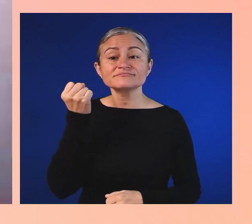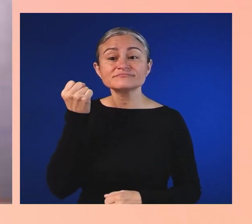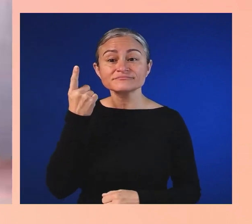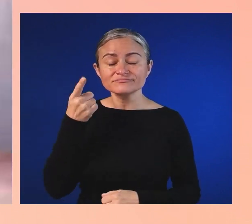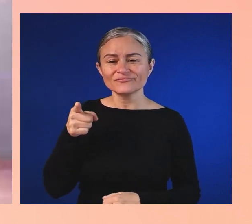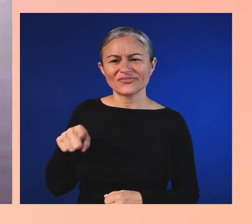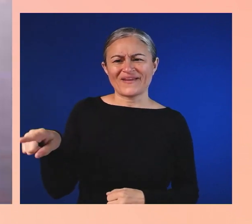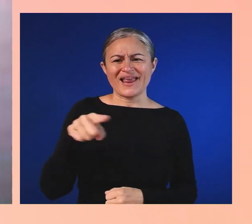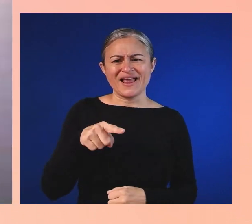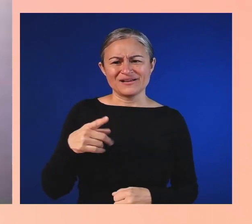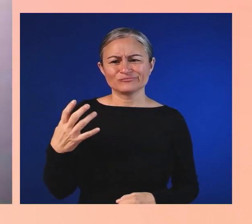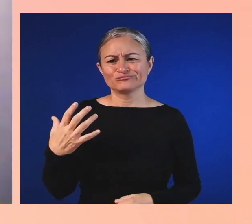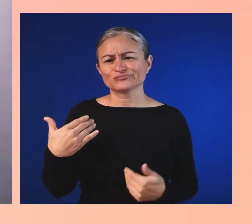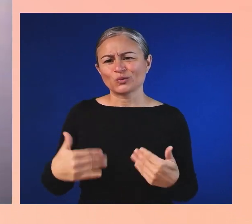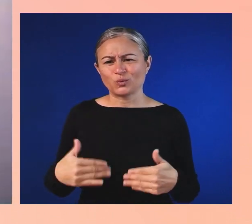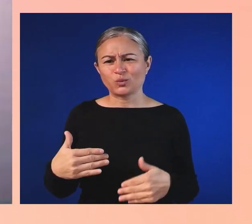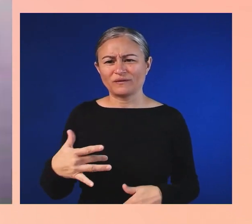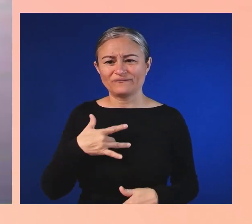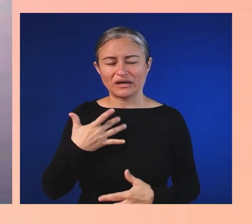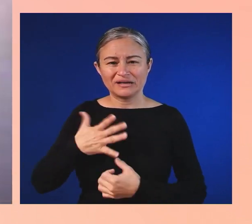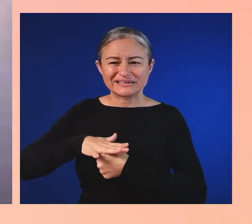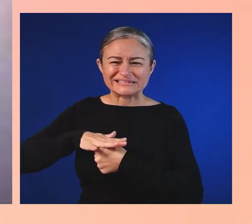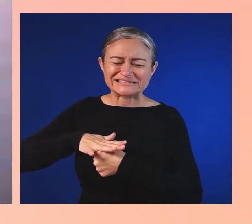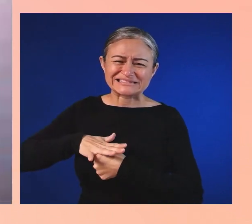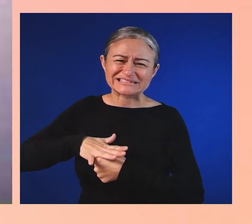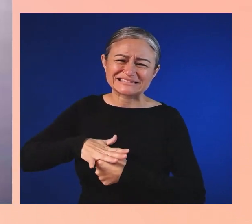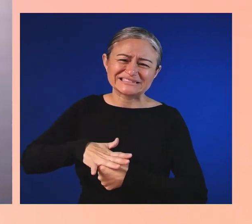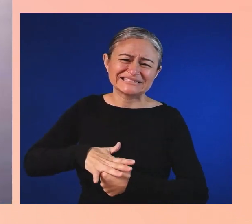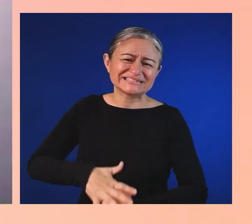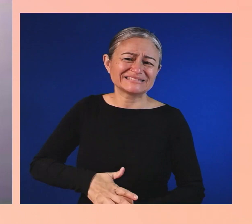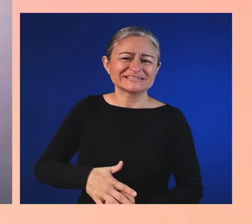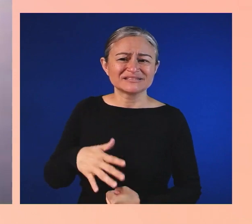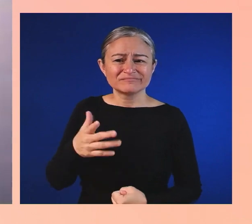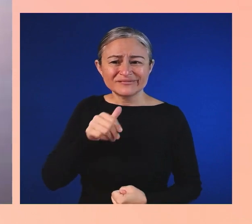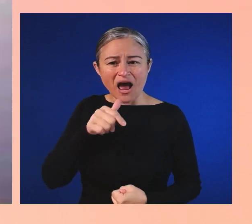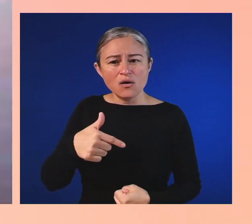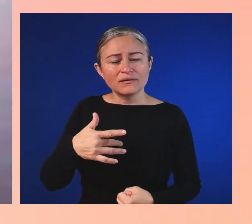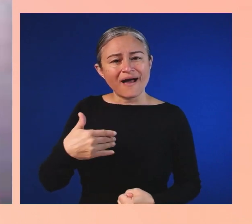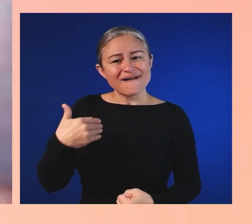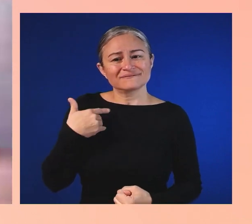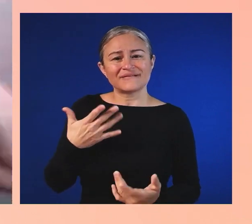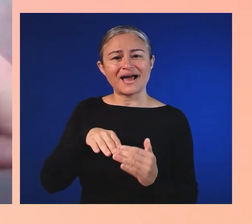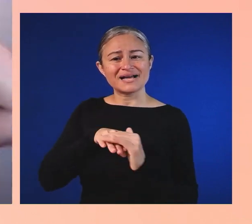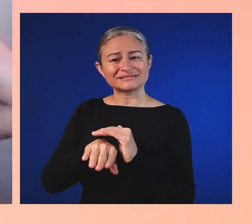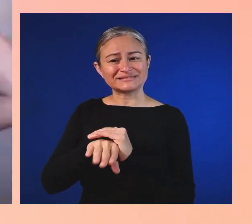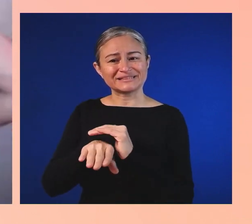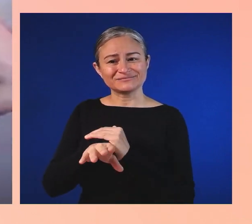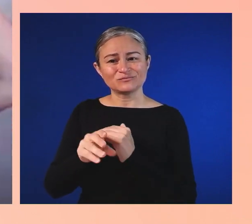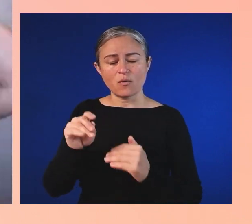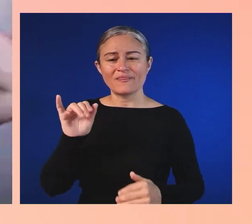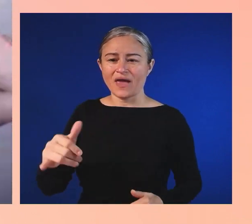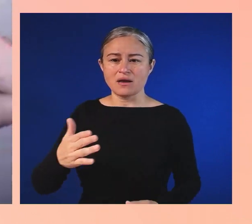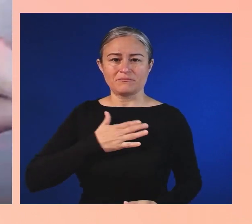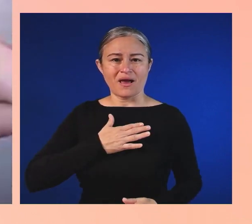and they didn't really have that access. That's really what I'm hoping. We're talking about Bowie State University,